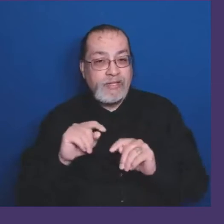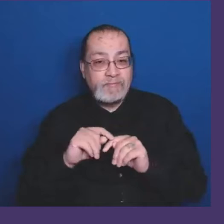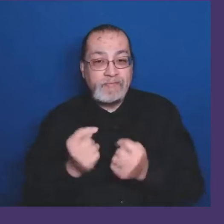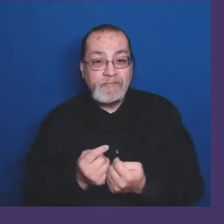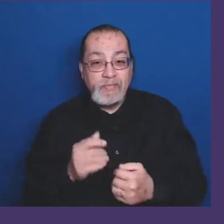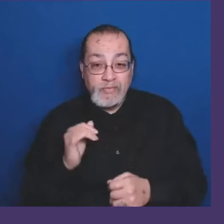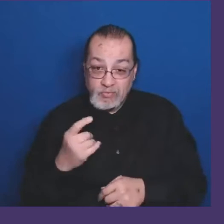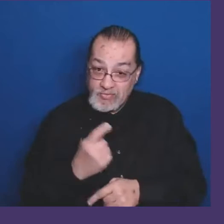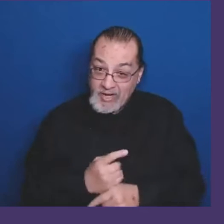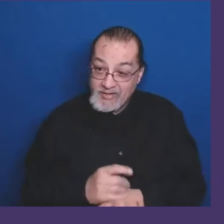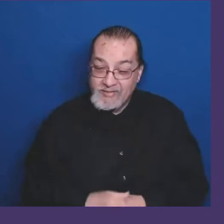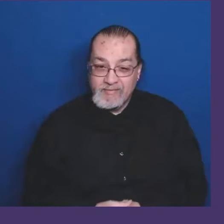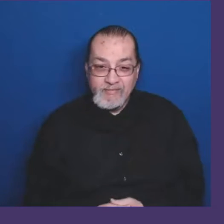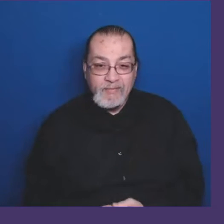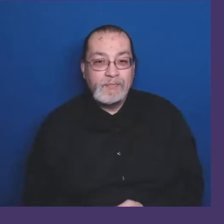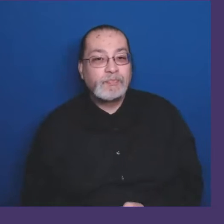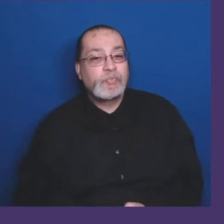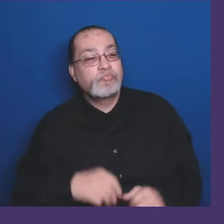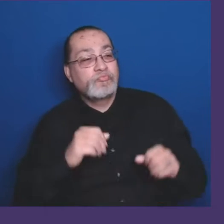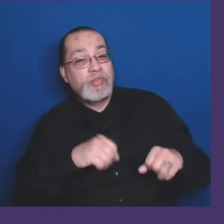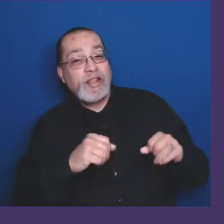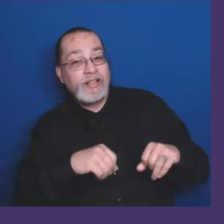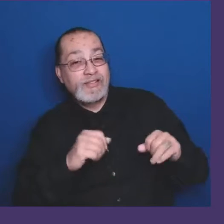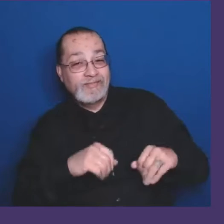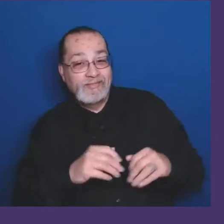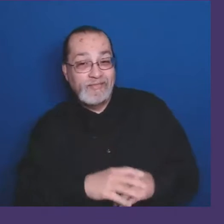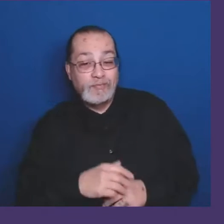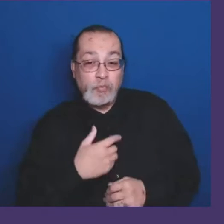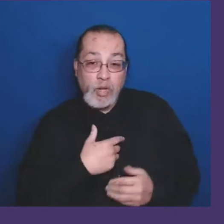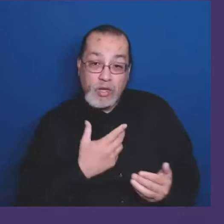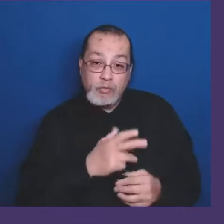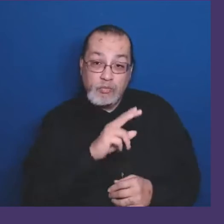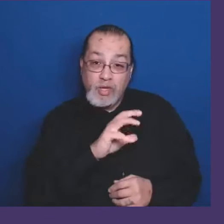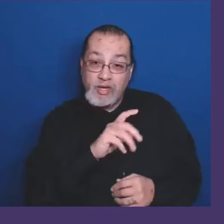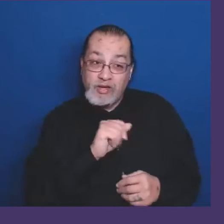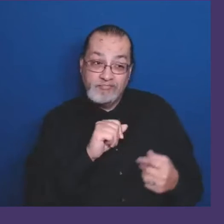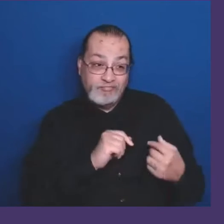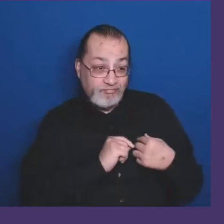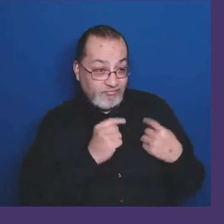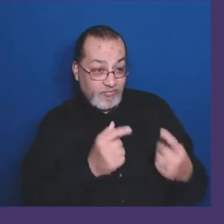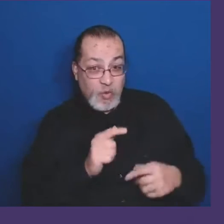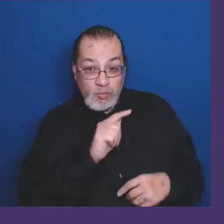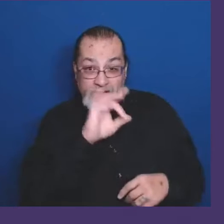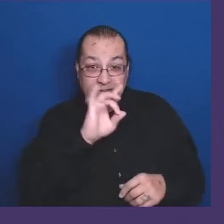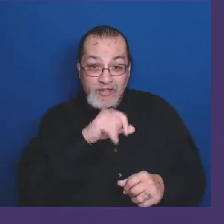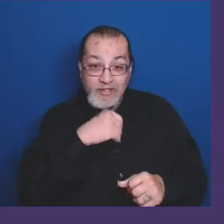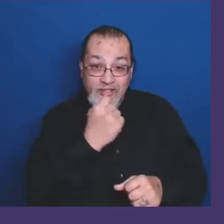been at UCLA for 28 years. Ilene Arenberg: My job is senior clerk. Jenny Lay-Flurrie: Senior clerk, what does that mean?